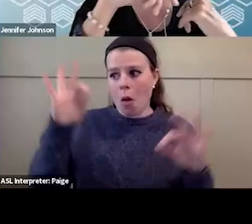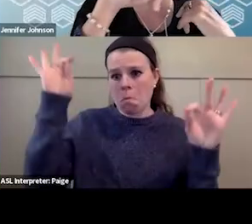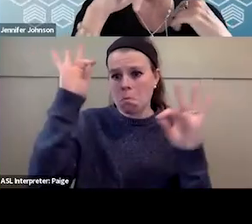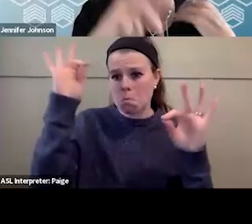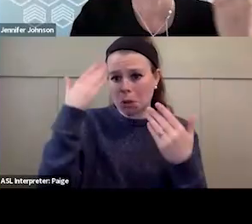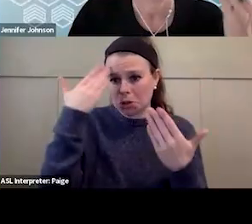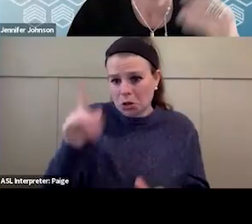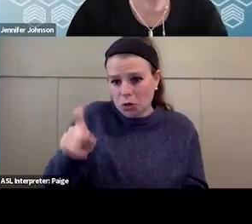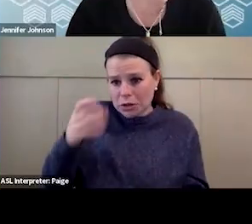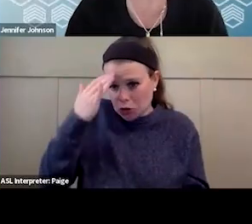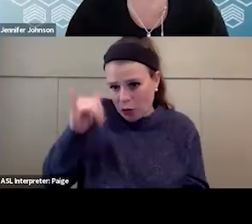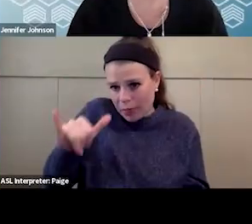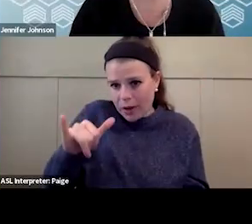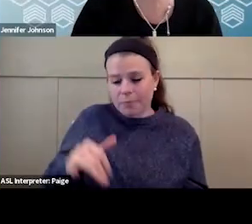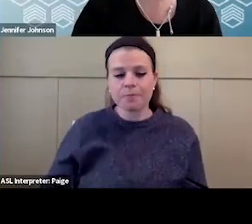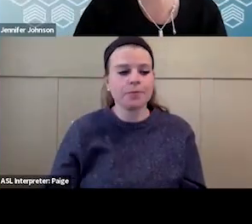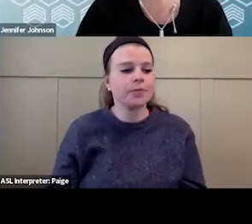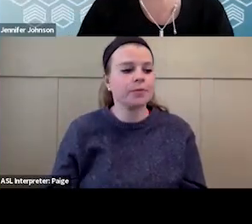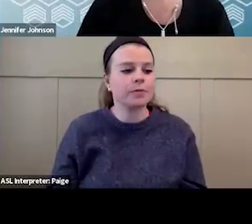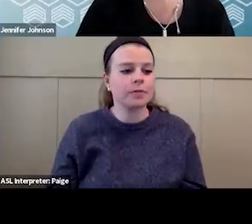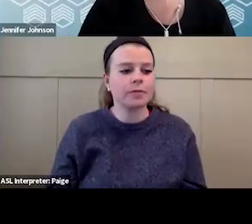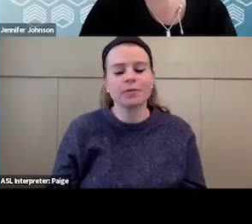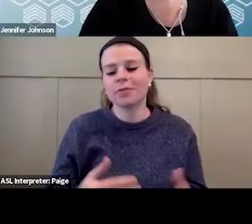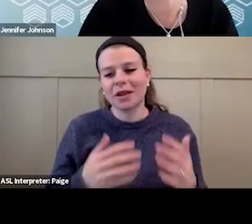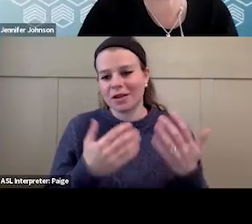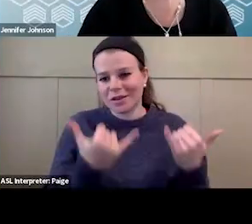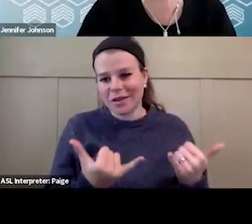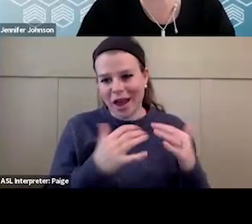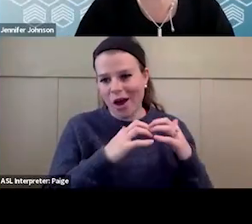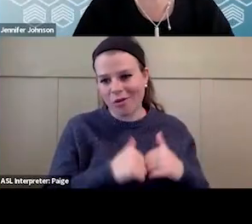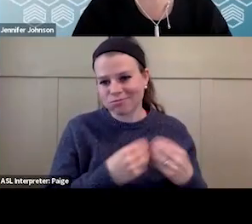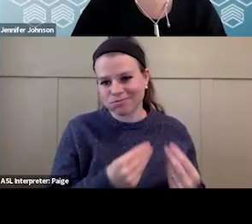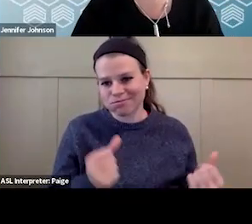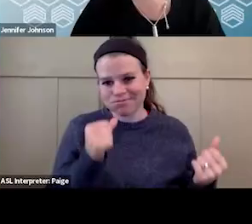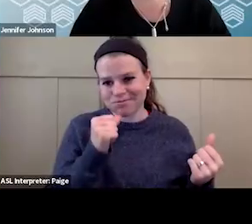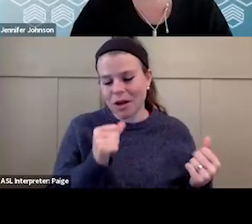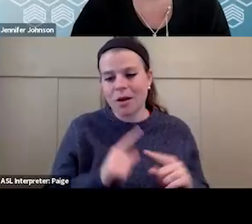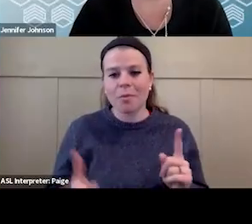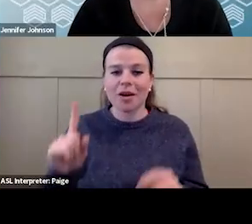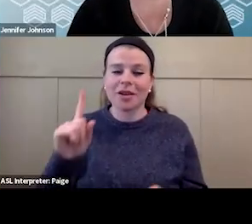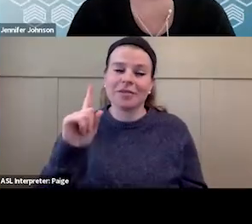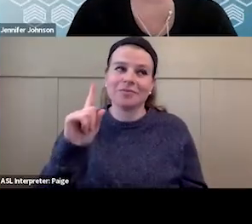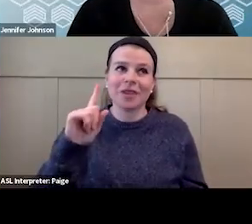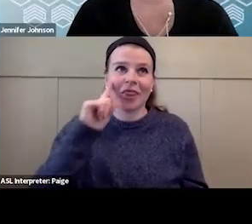Um, which, uh, it doesn't exist anymore, which I, I think is a shame, but I thought it was really good . Yeah. It did.